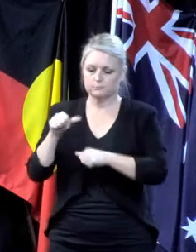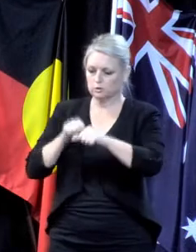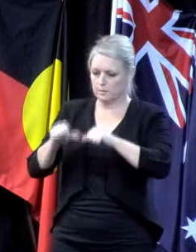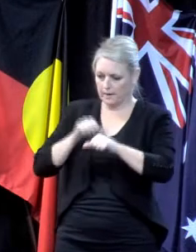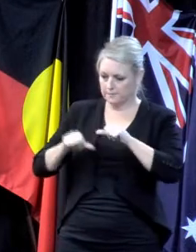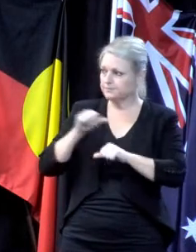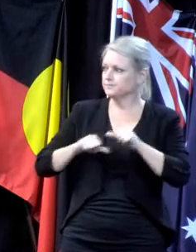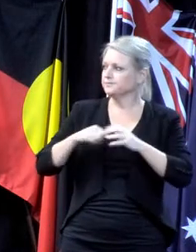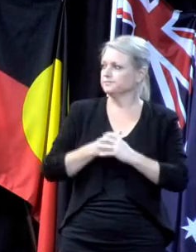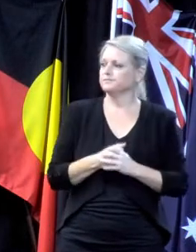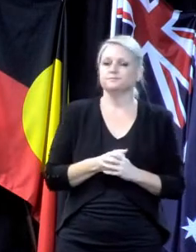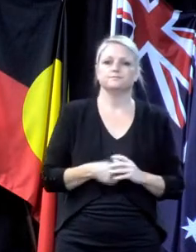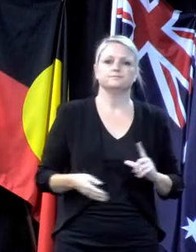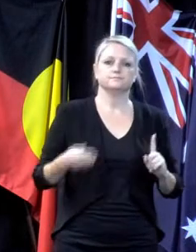Ms. Swancutt, eight to 27.